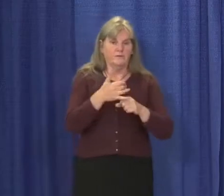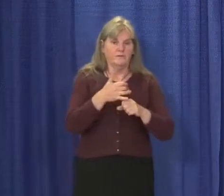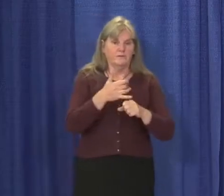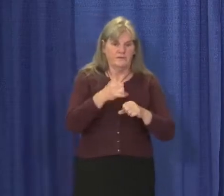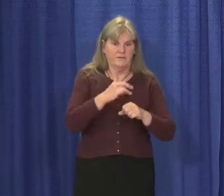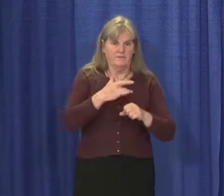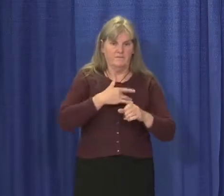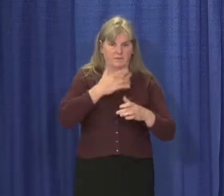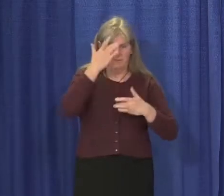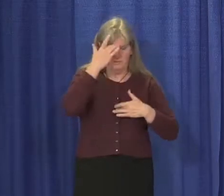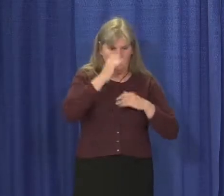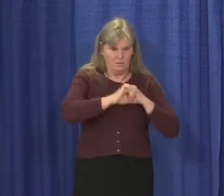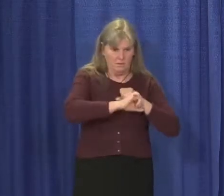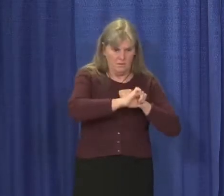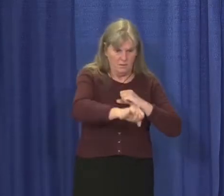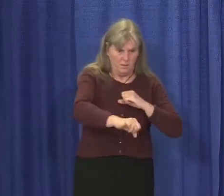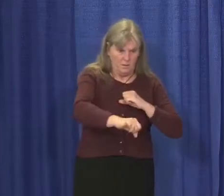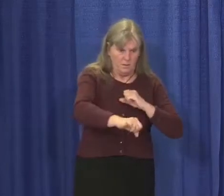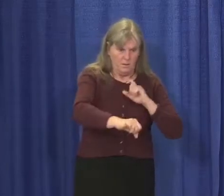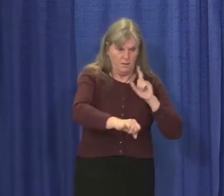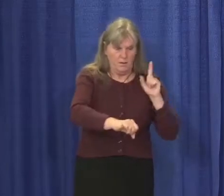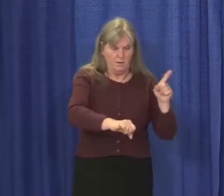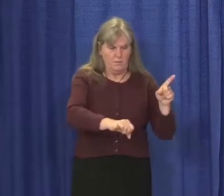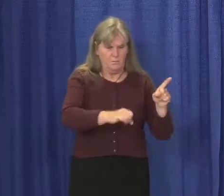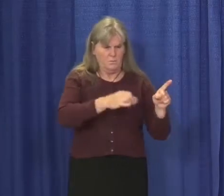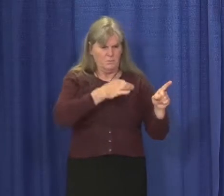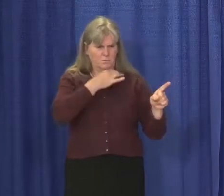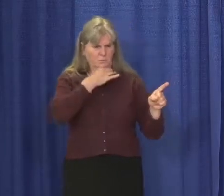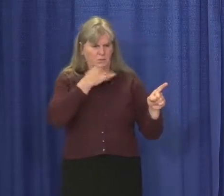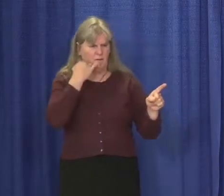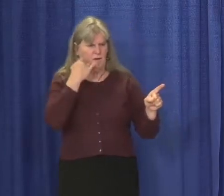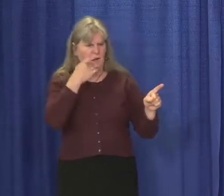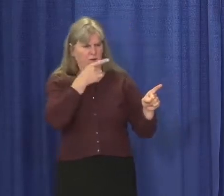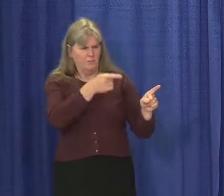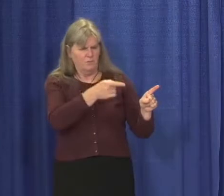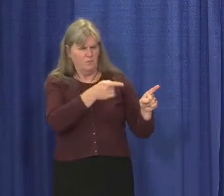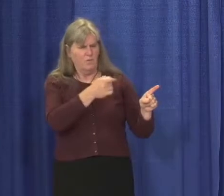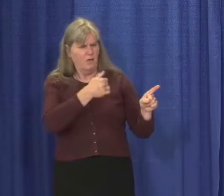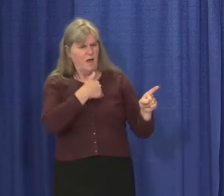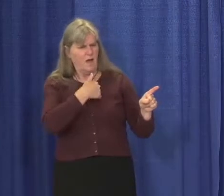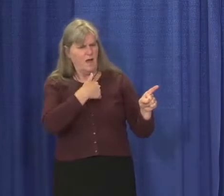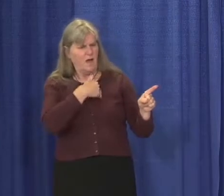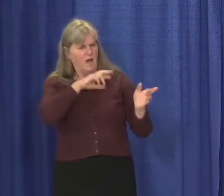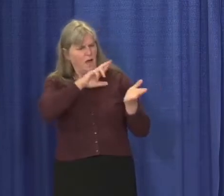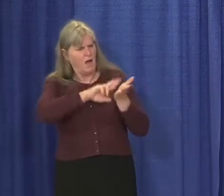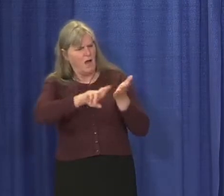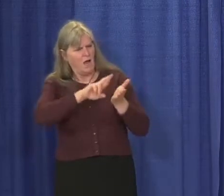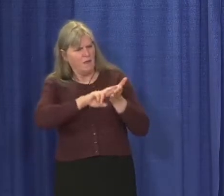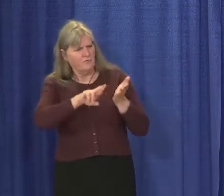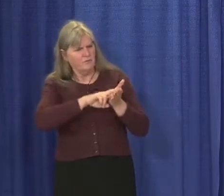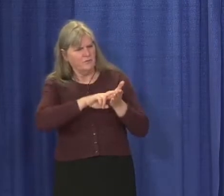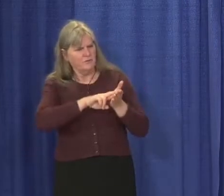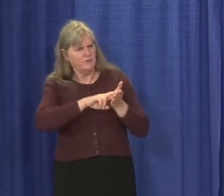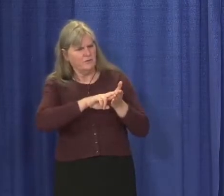Have you looked in to the propensity for reinfection creeds is at work happening in